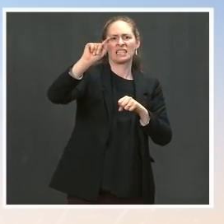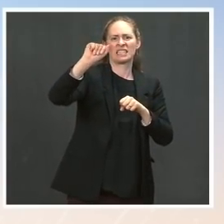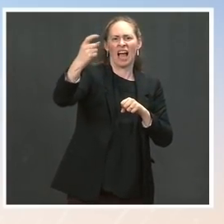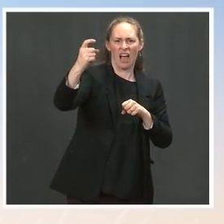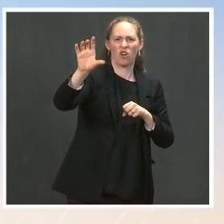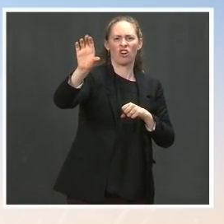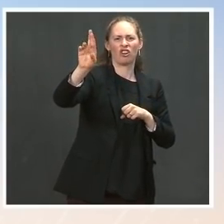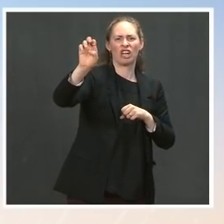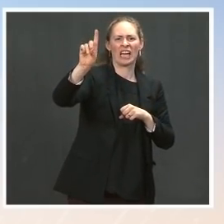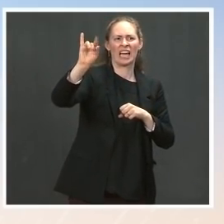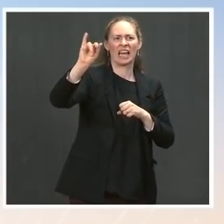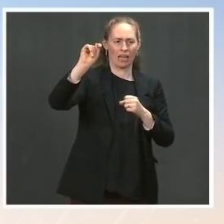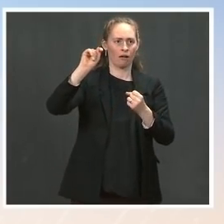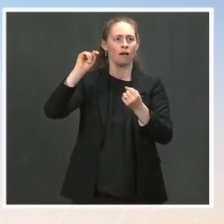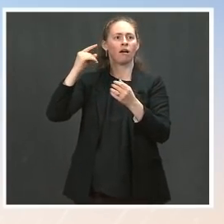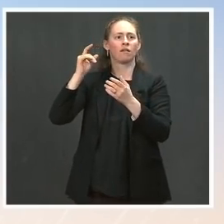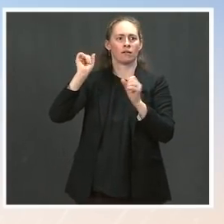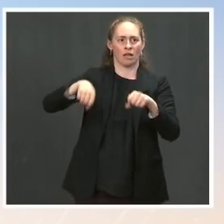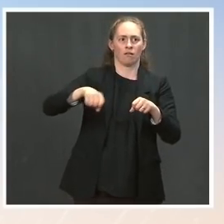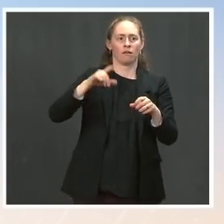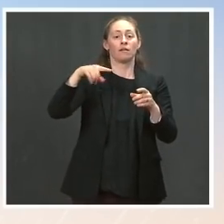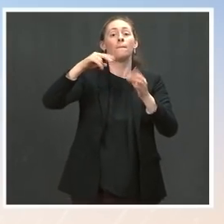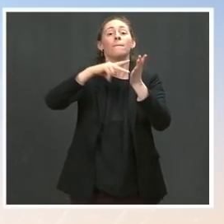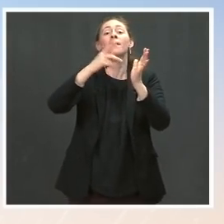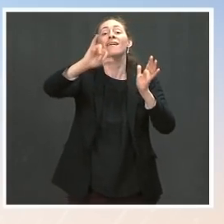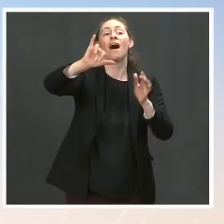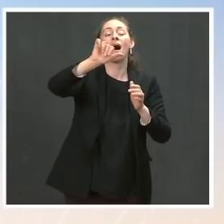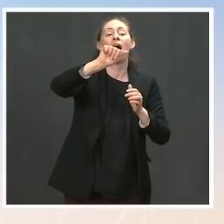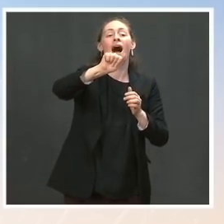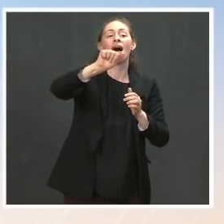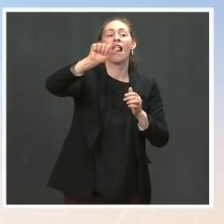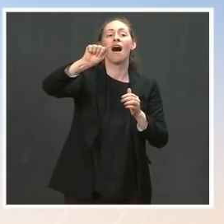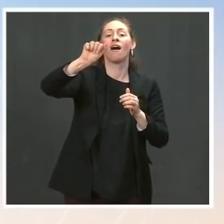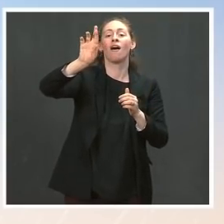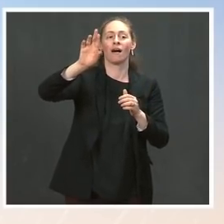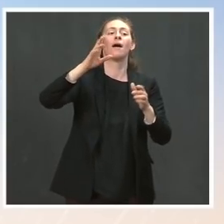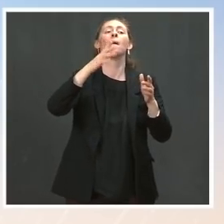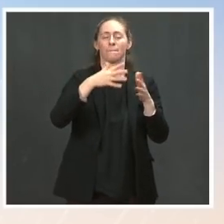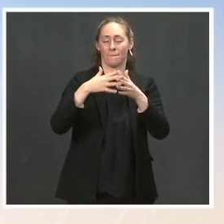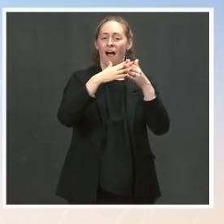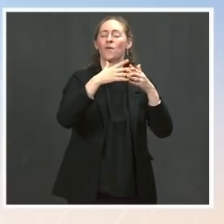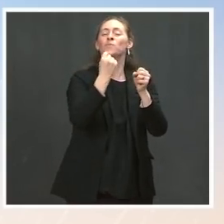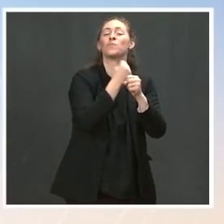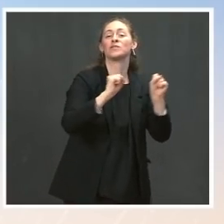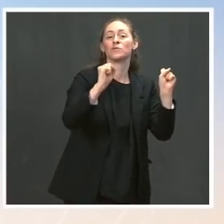in his ARP, American Rescue Plan, because he feels it's important, it's vital, it will help get the 2 million women